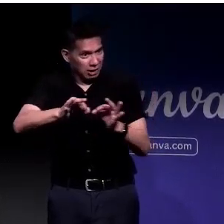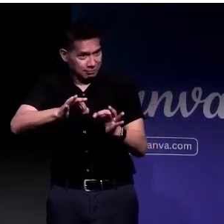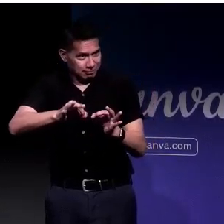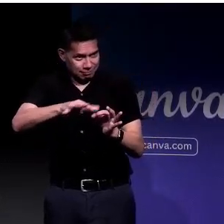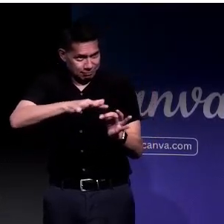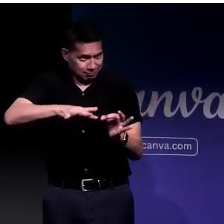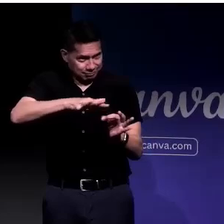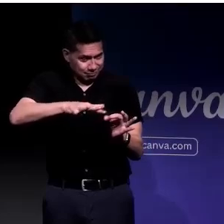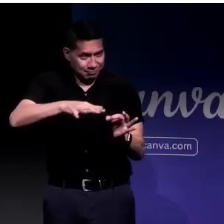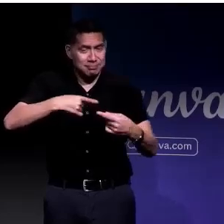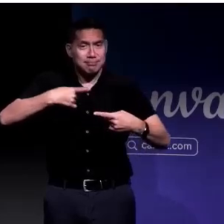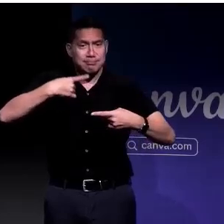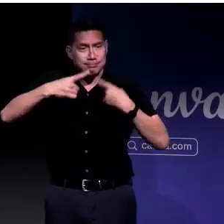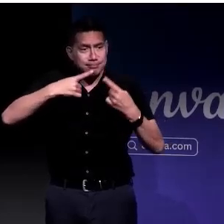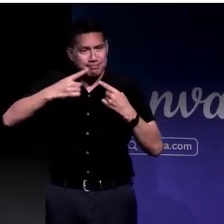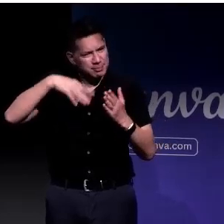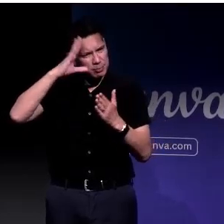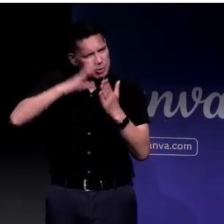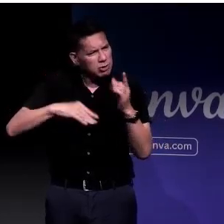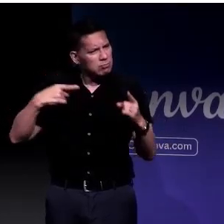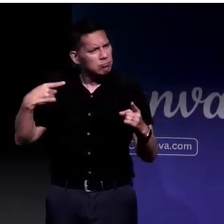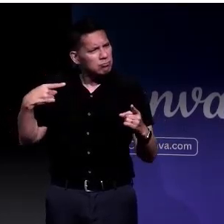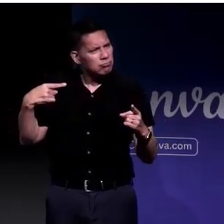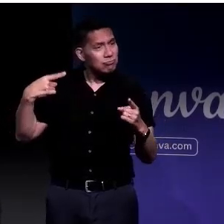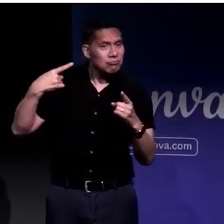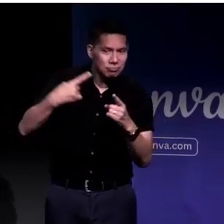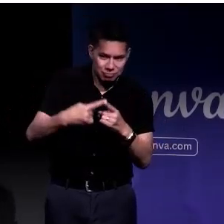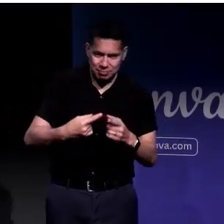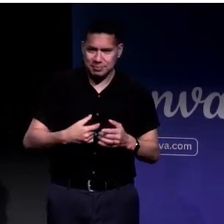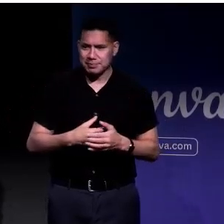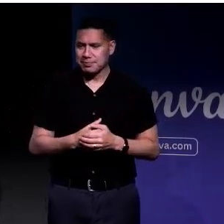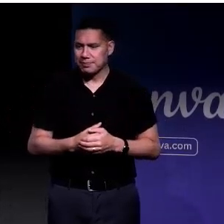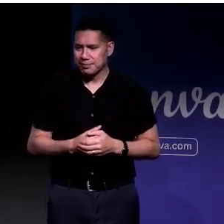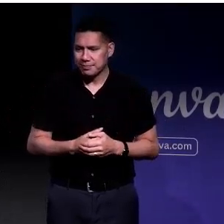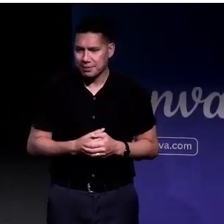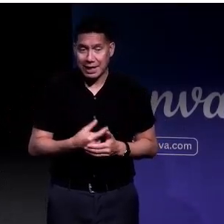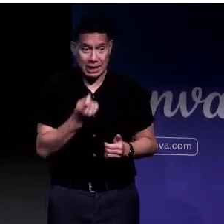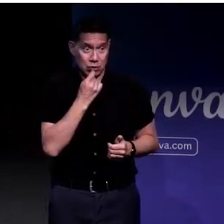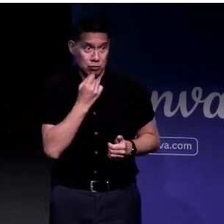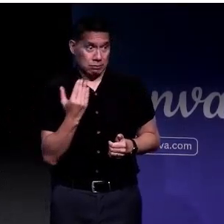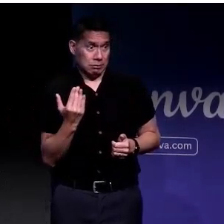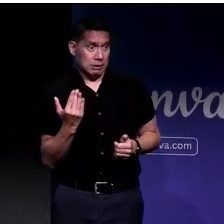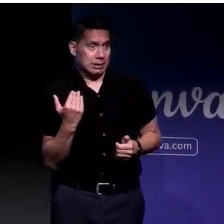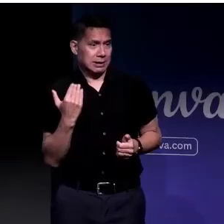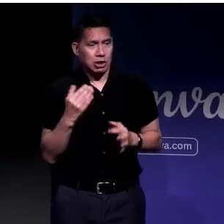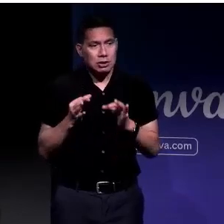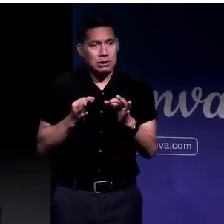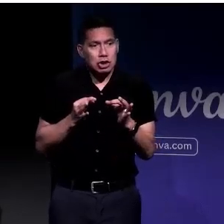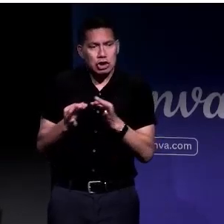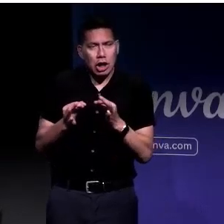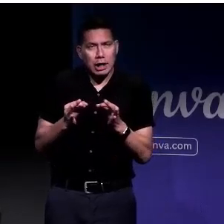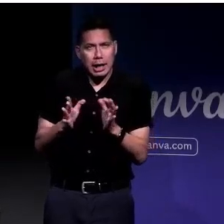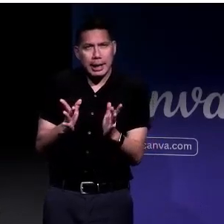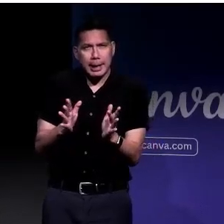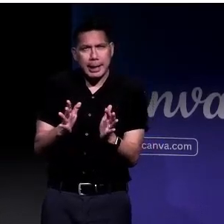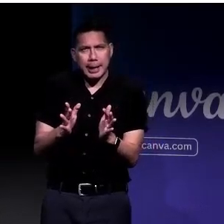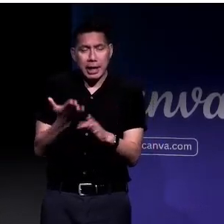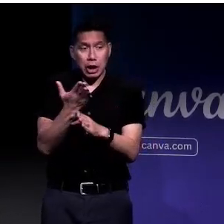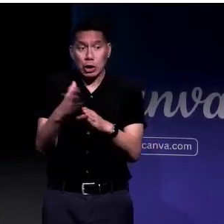So I'll be sharing some of the experiences I and my team have had recently in designing a new digital product.